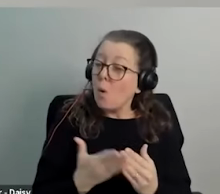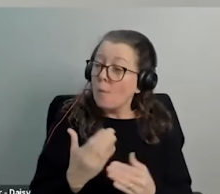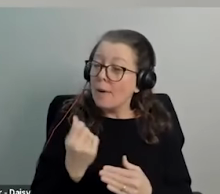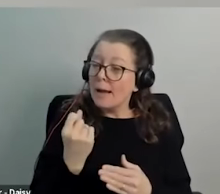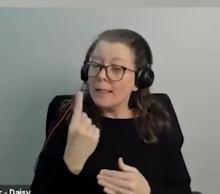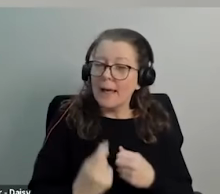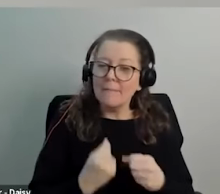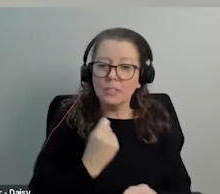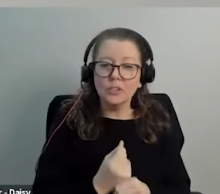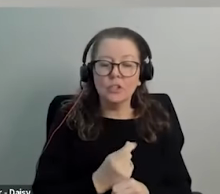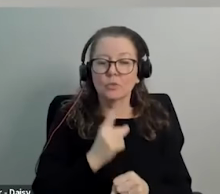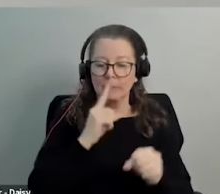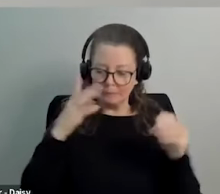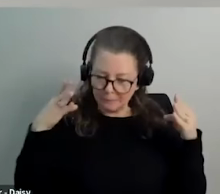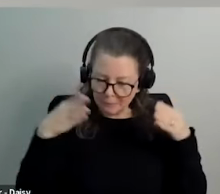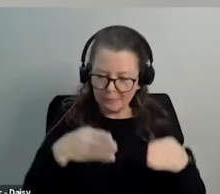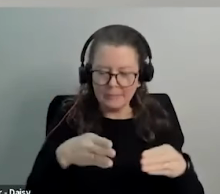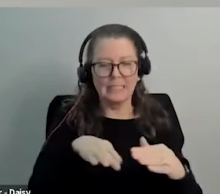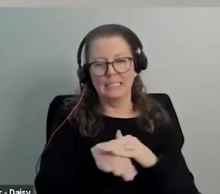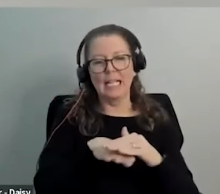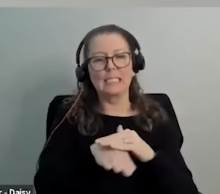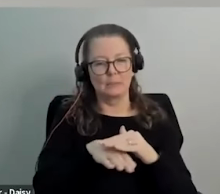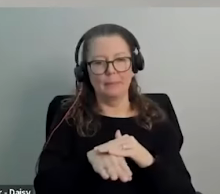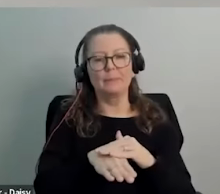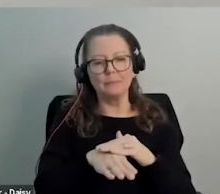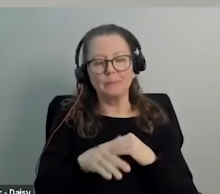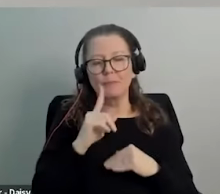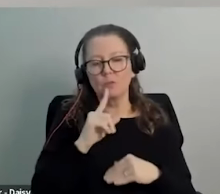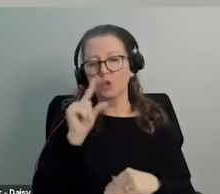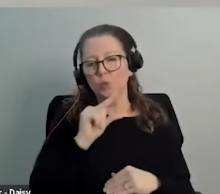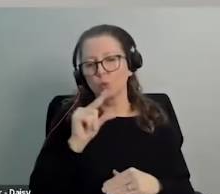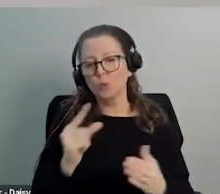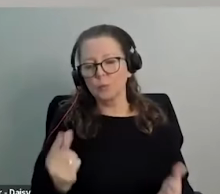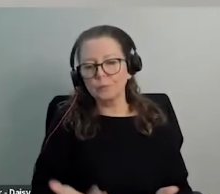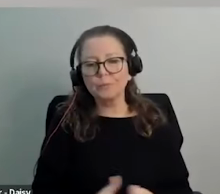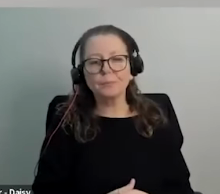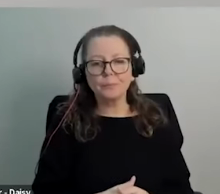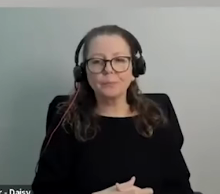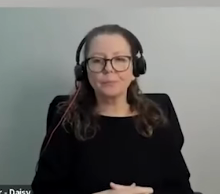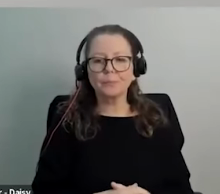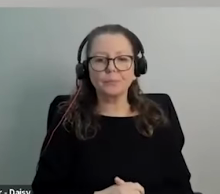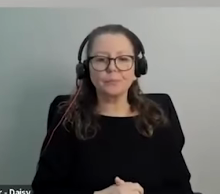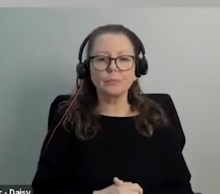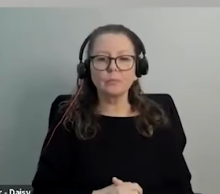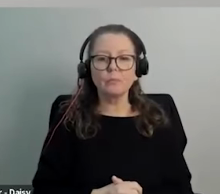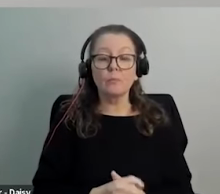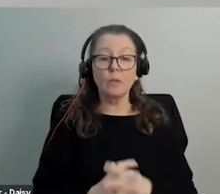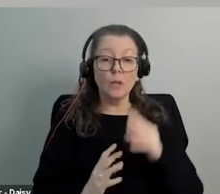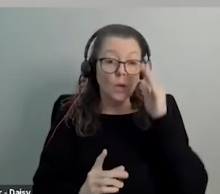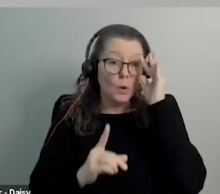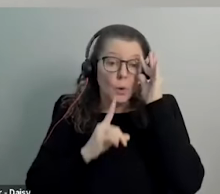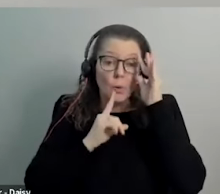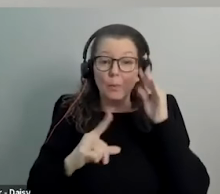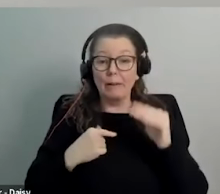in the realm of accessibility at Google. I will say also, I have the honor and pleasure of serving